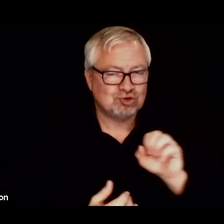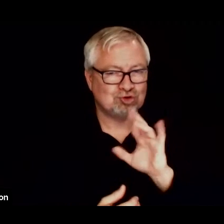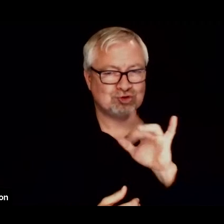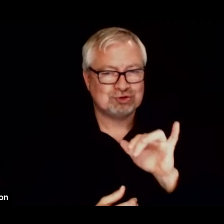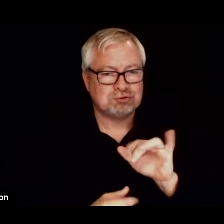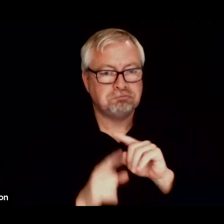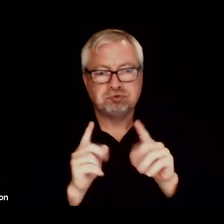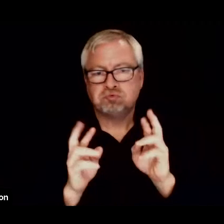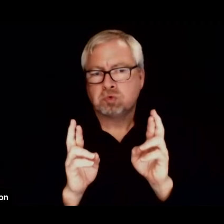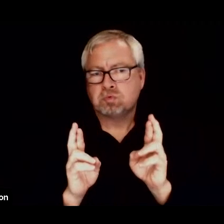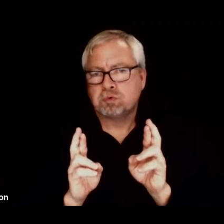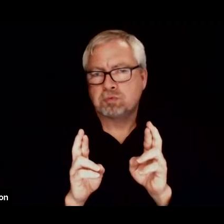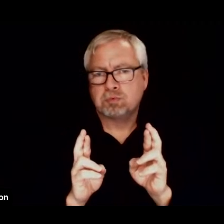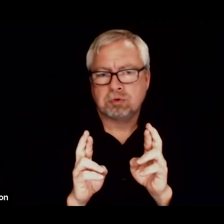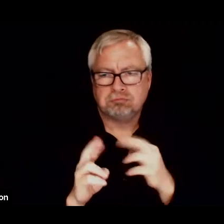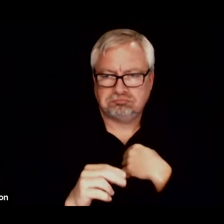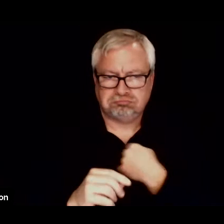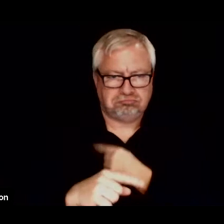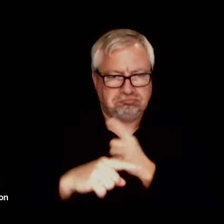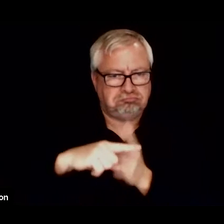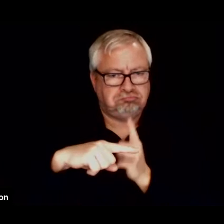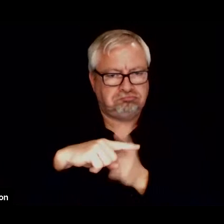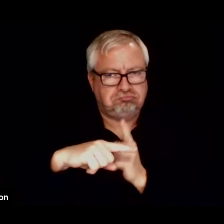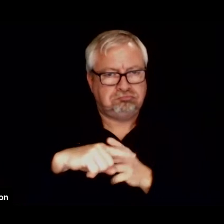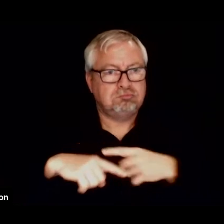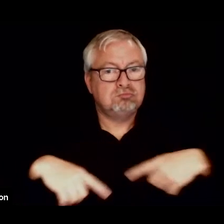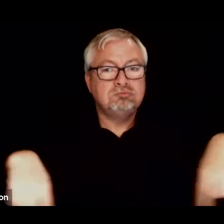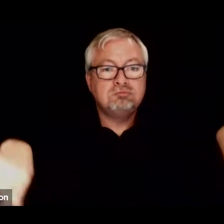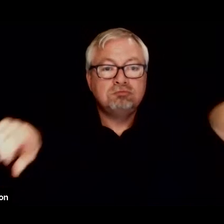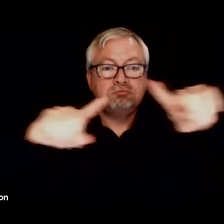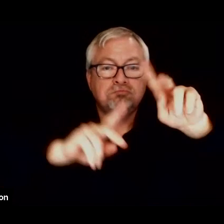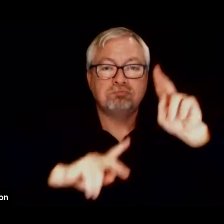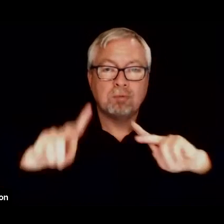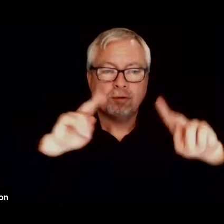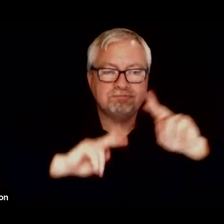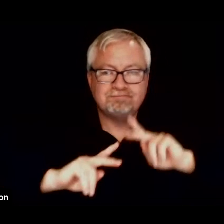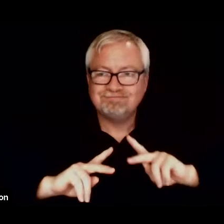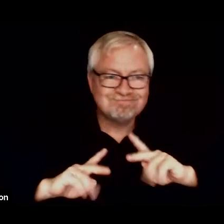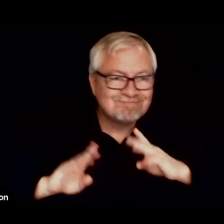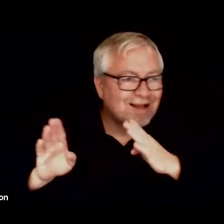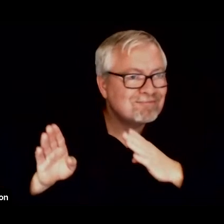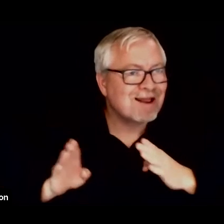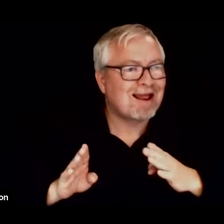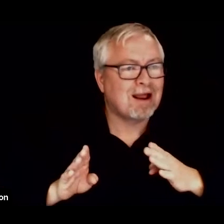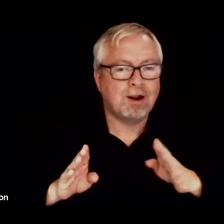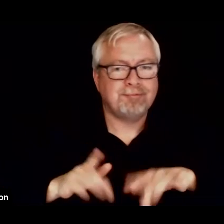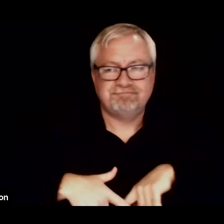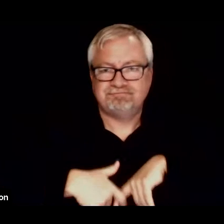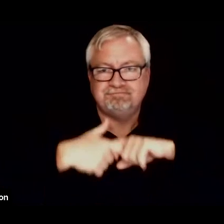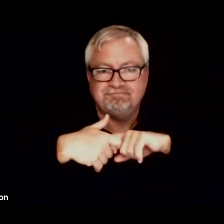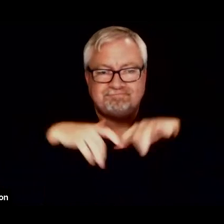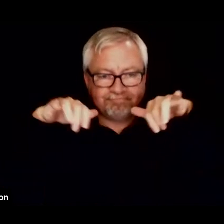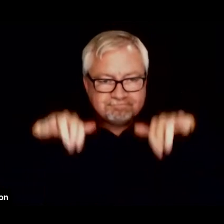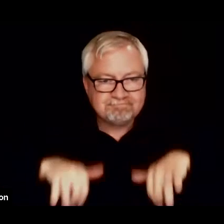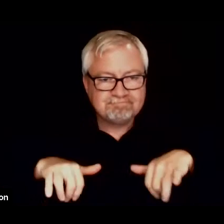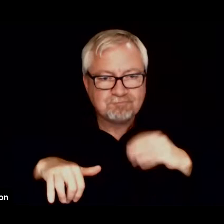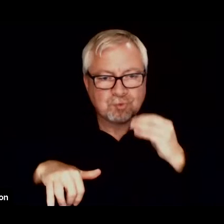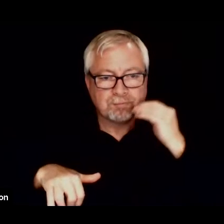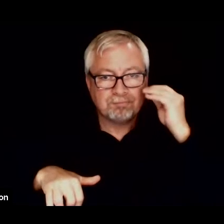about the impact that the pause has had and so we do hope that our our expectations for um